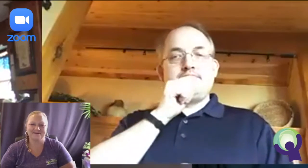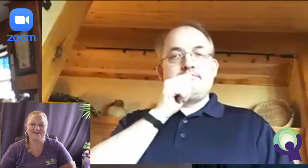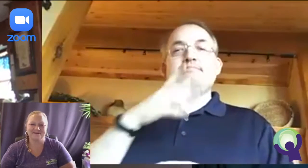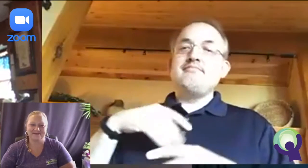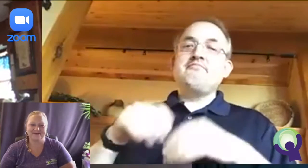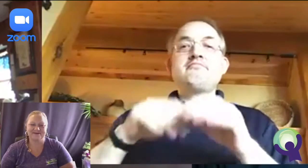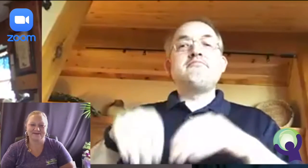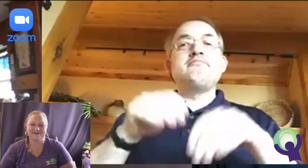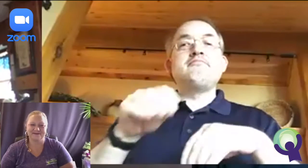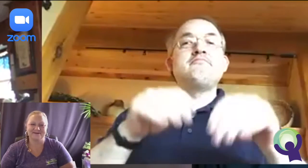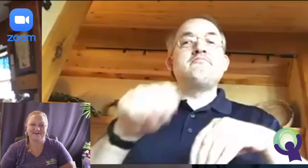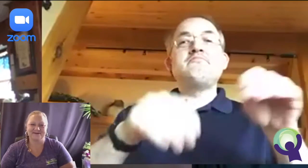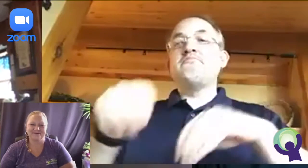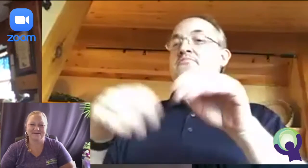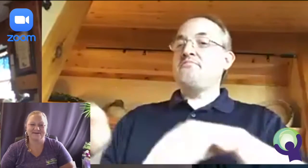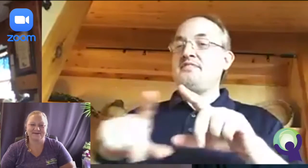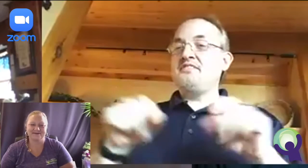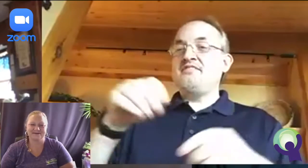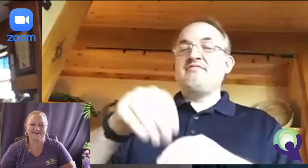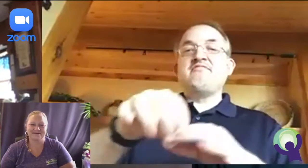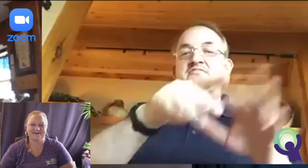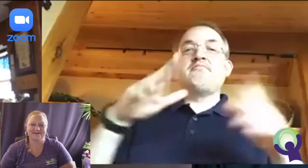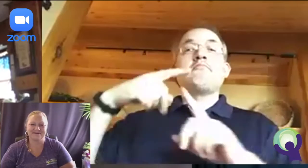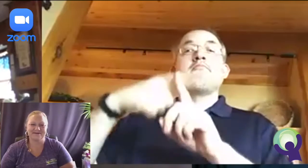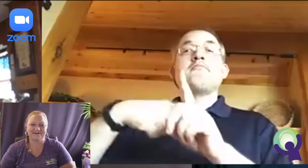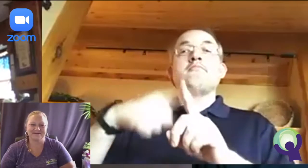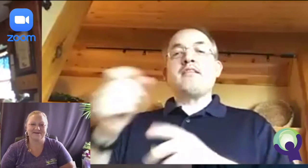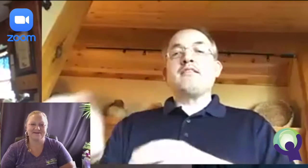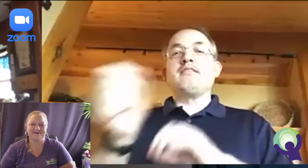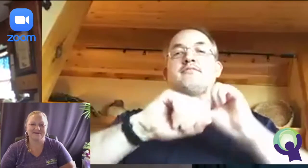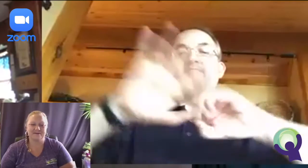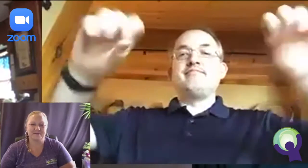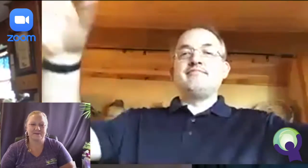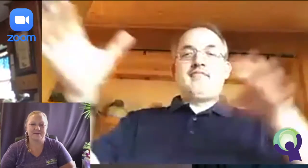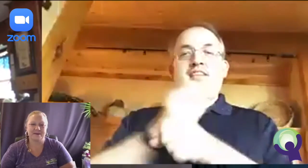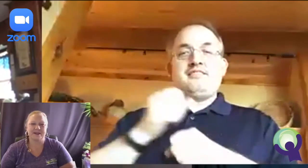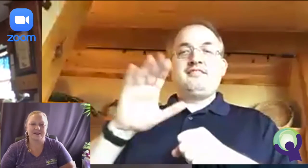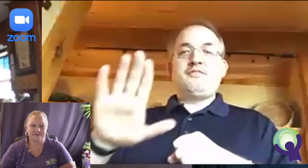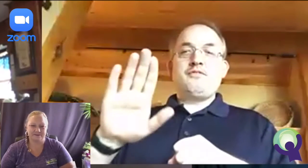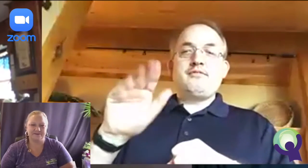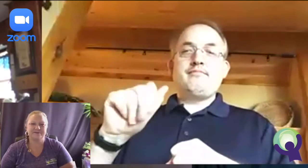confidential to keep that private. That was private information and so at the end of the